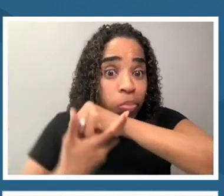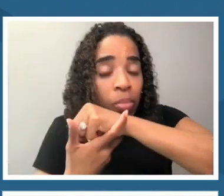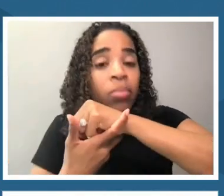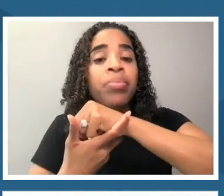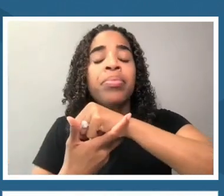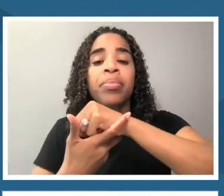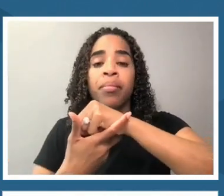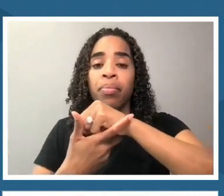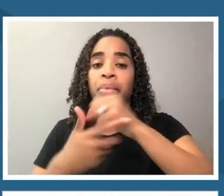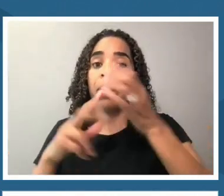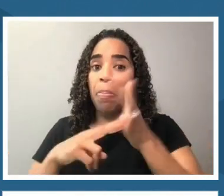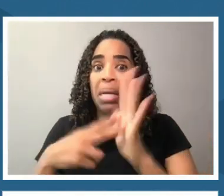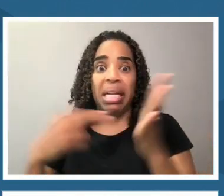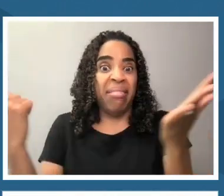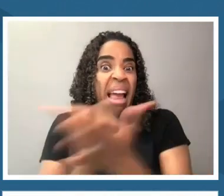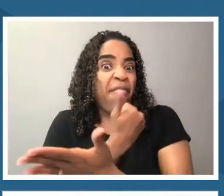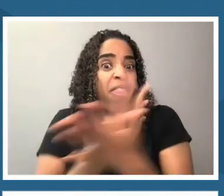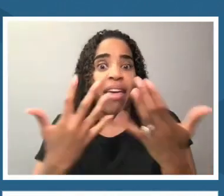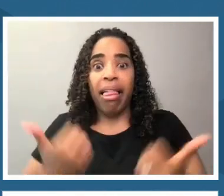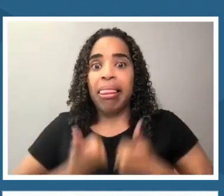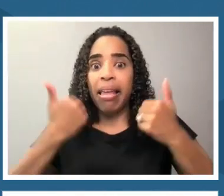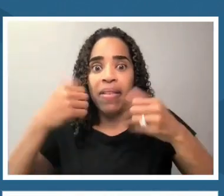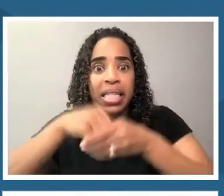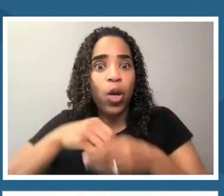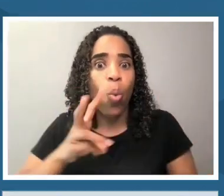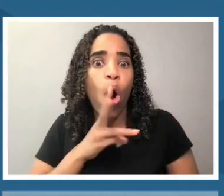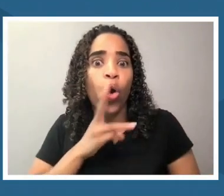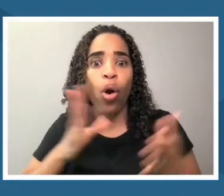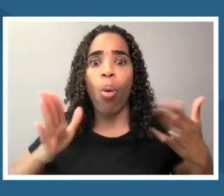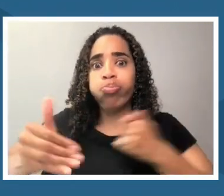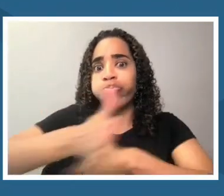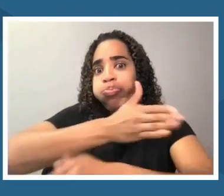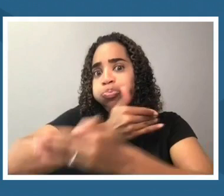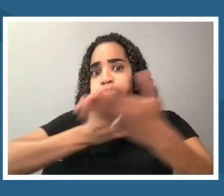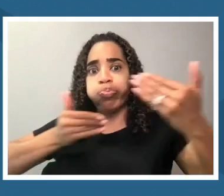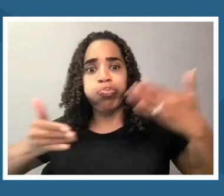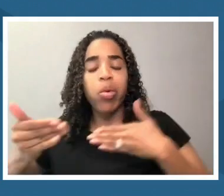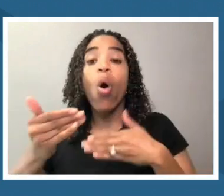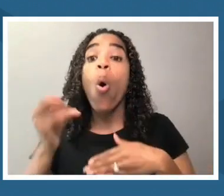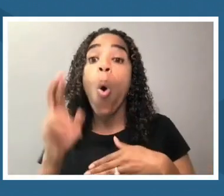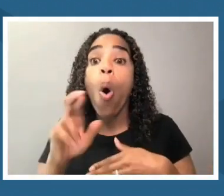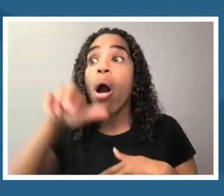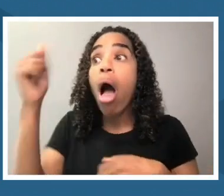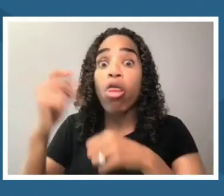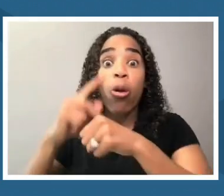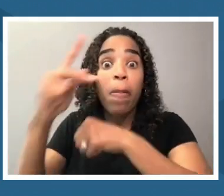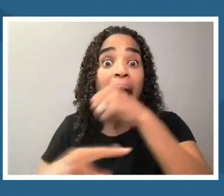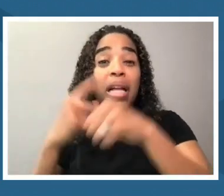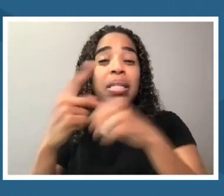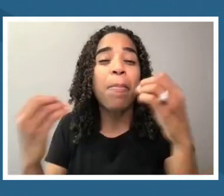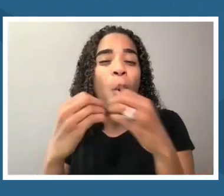have to live under water at all times uh are they really dense and so the